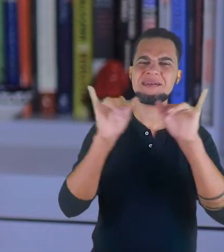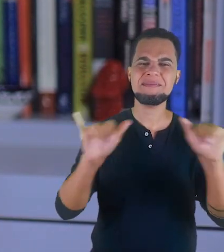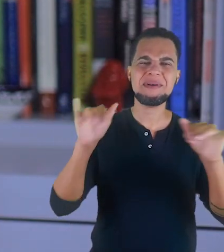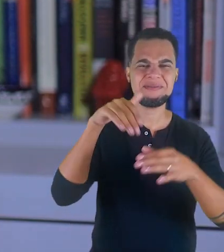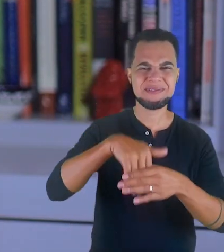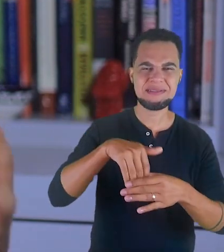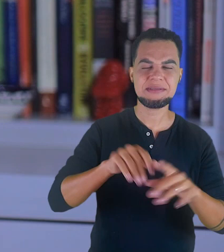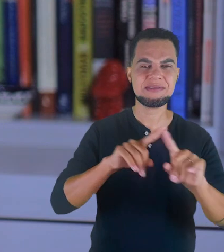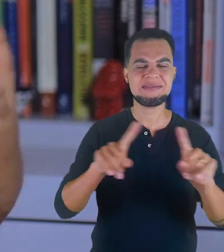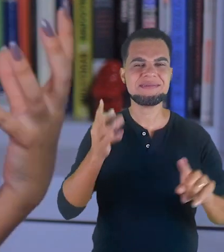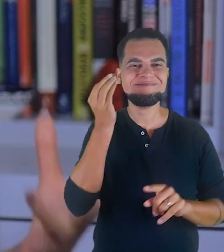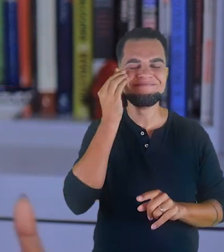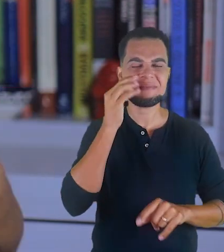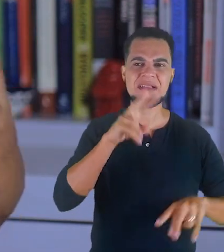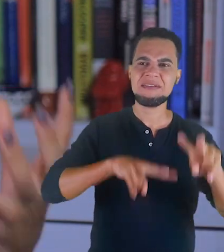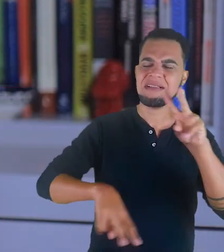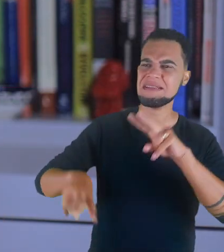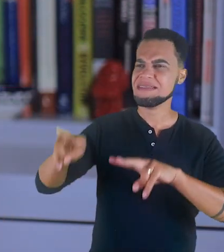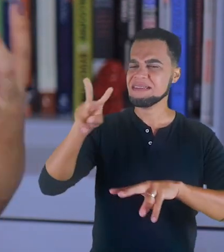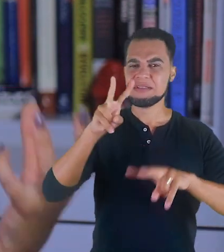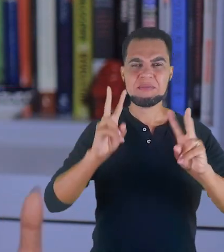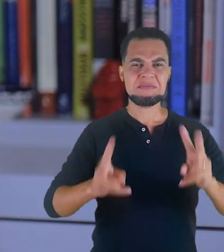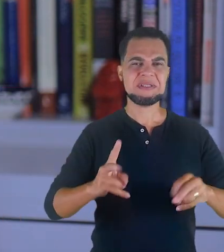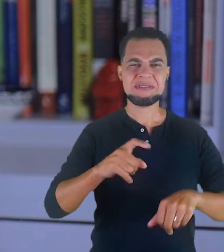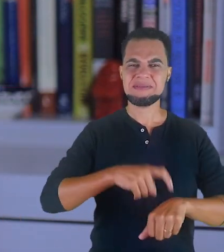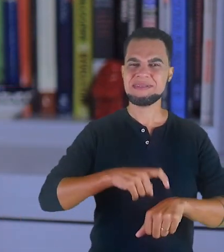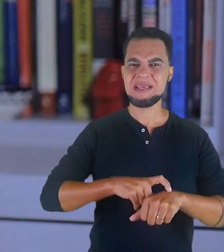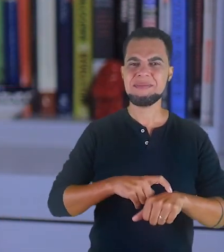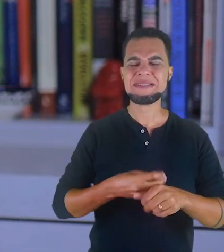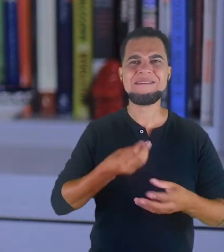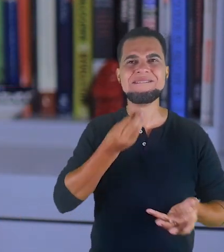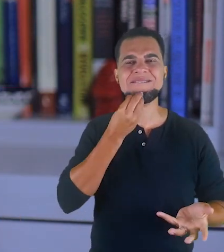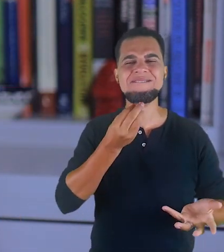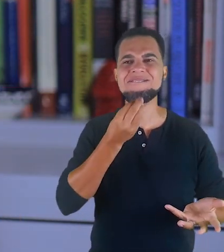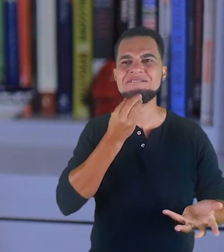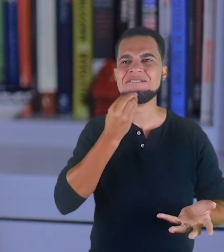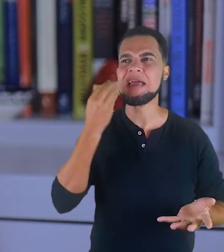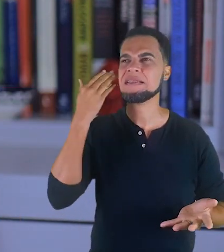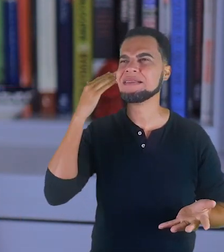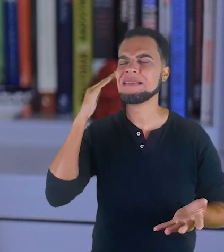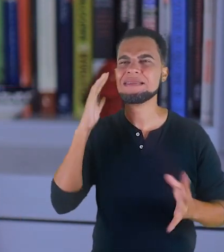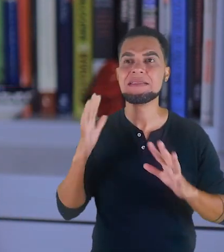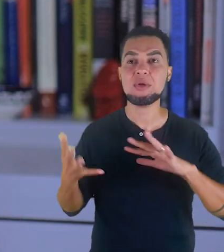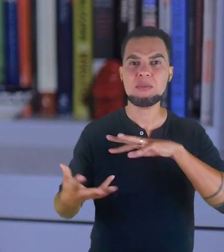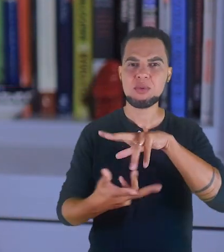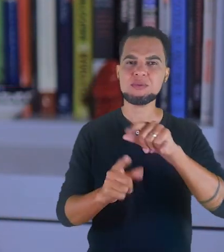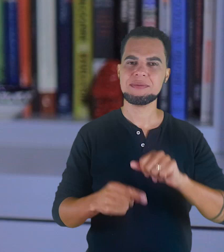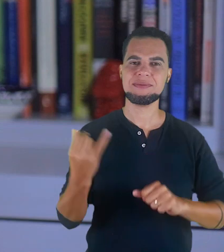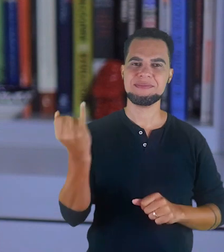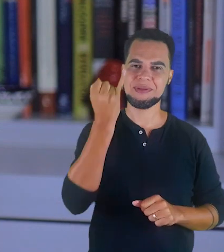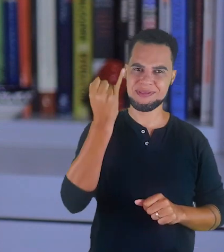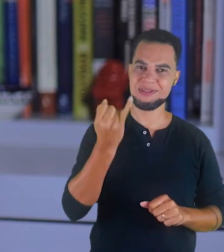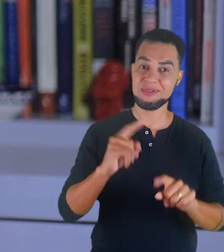but also because of this process of trying to analyze everything at the same time. The hunger to understand the world is very important,